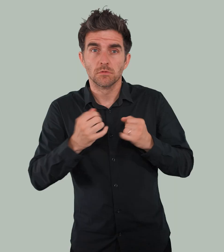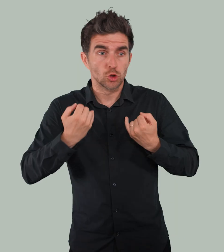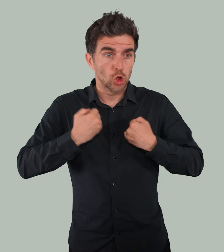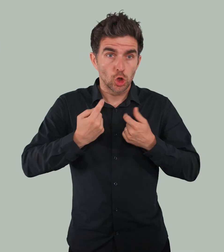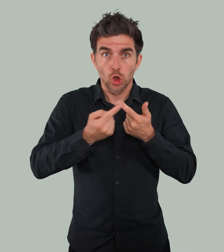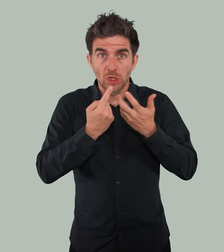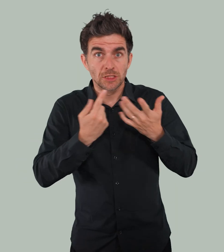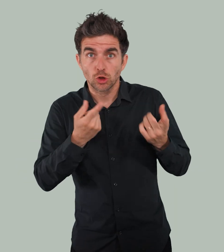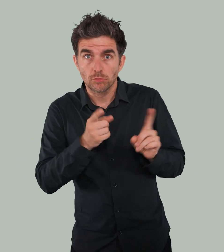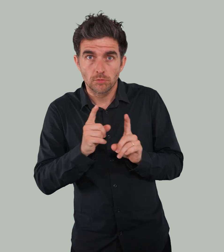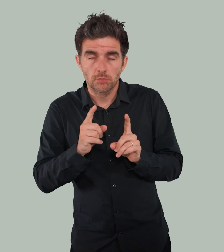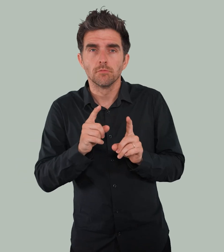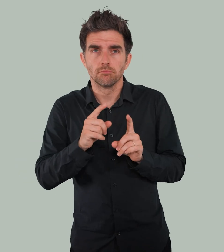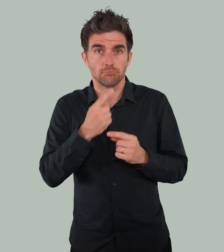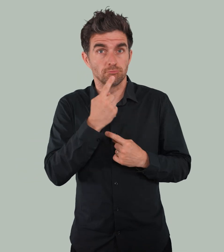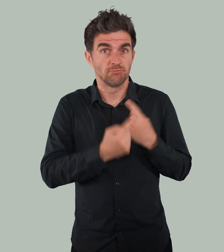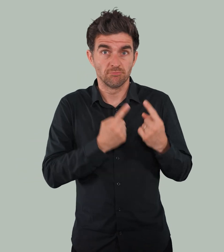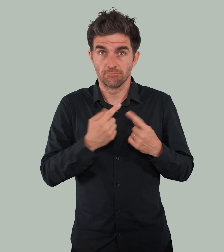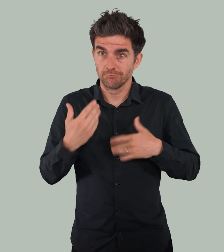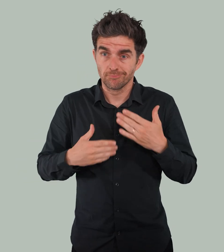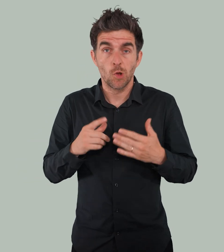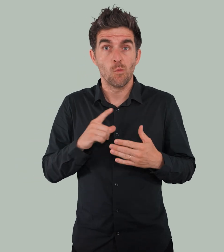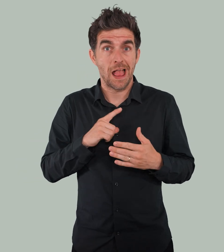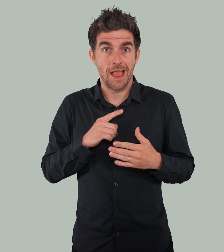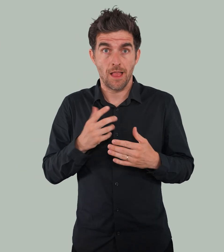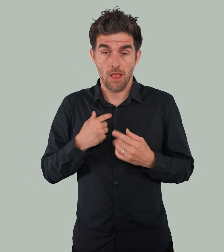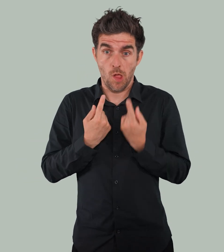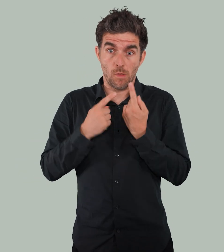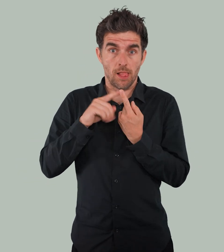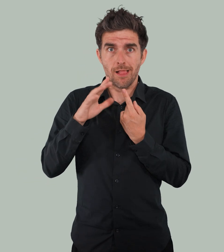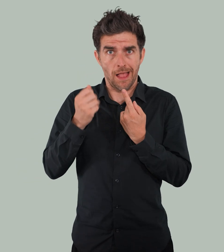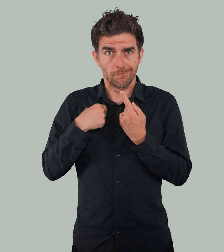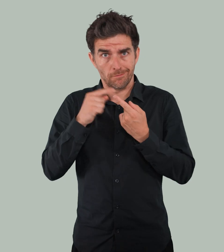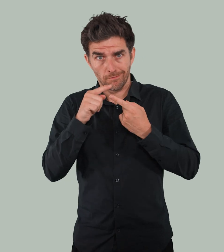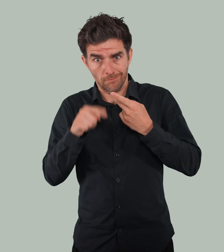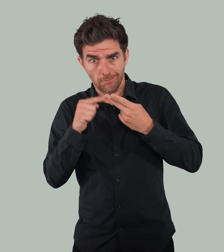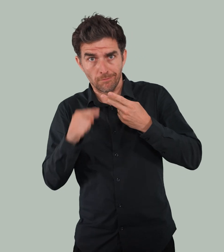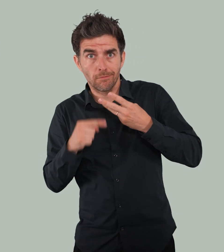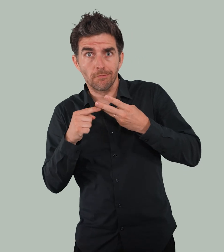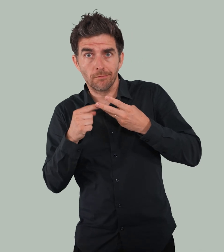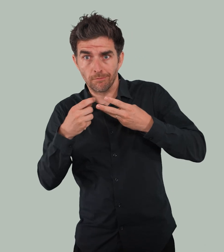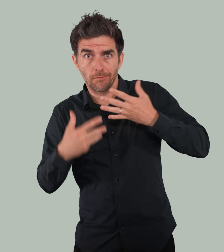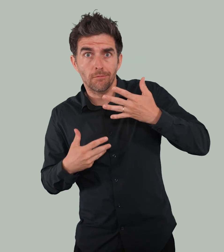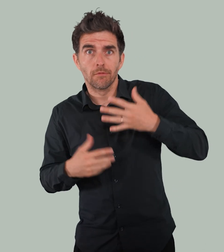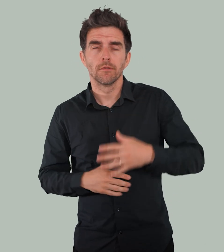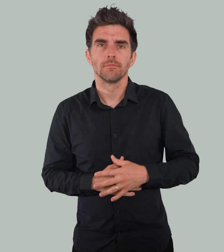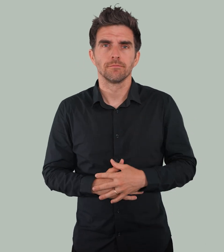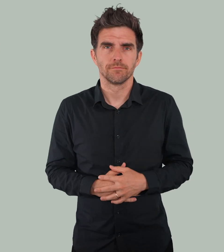conditions people experience, including having more than one condition.